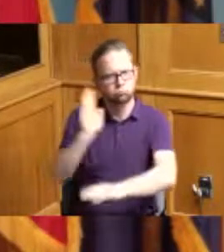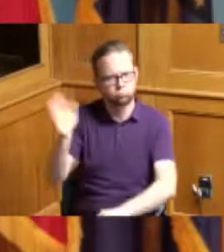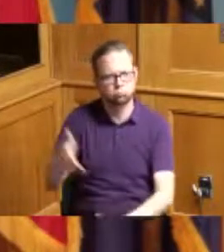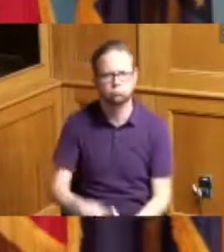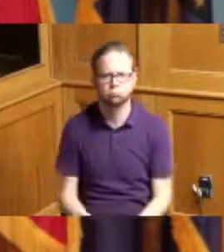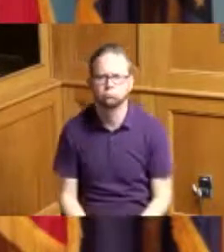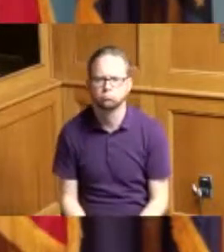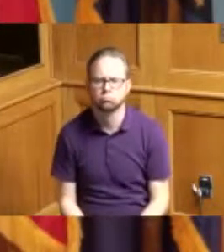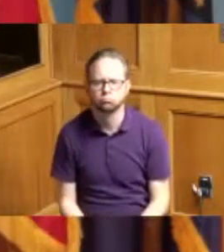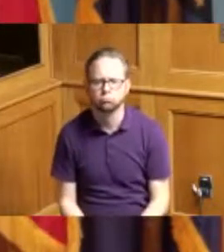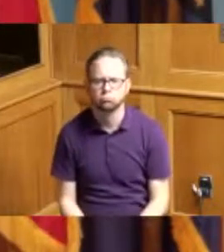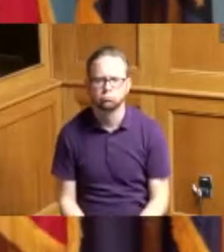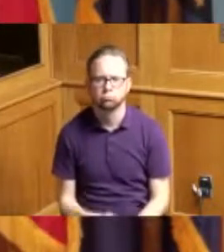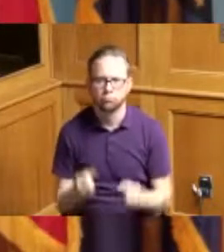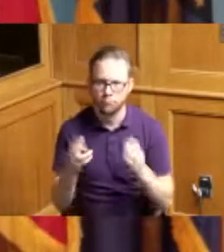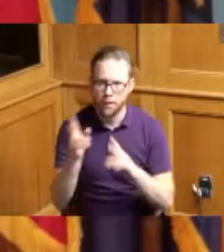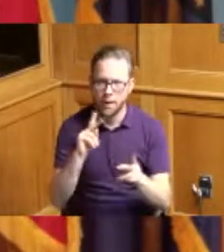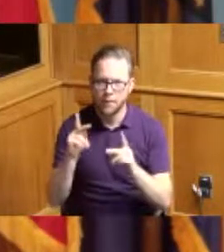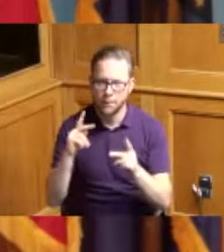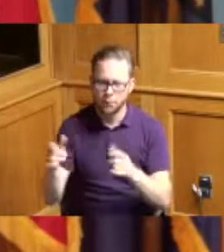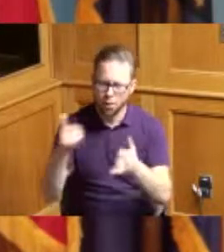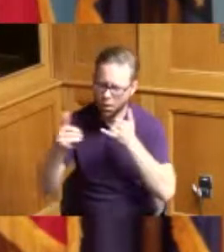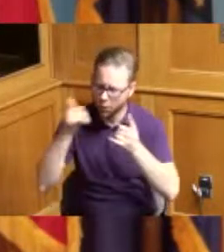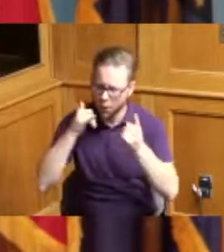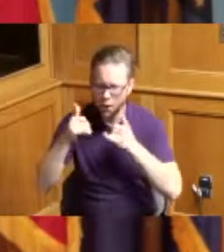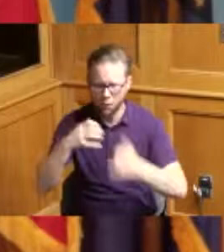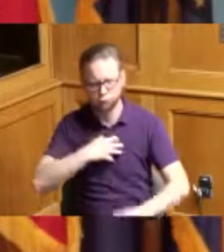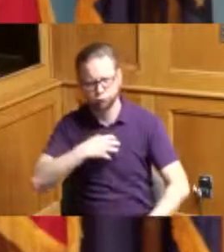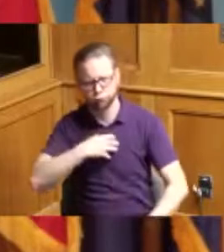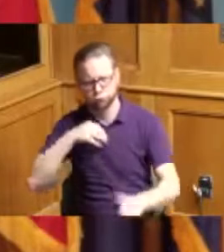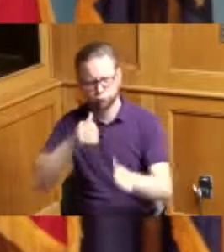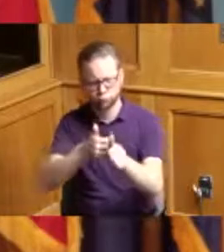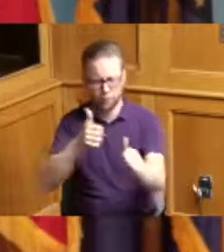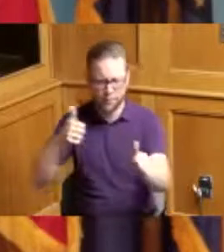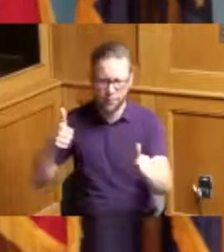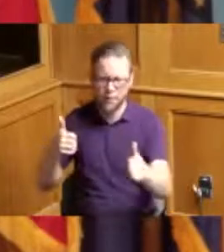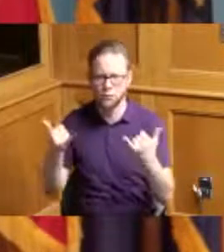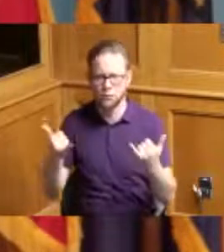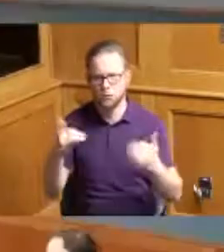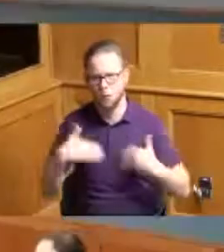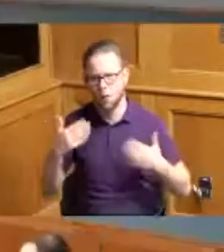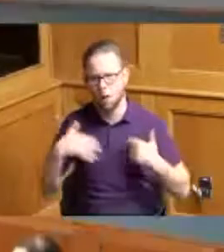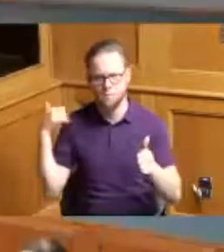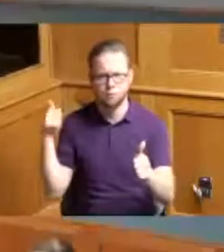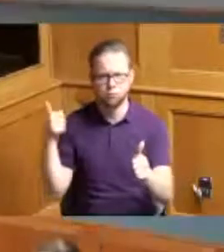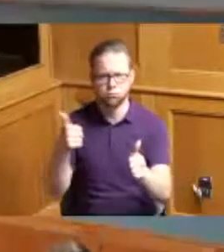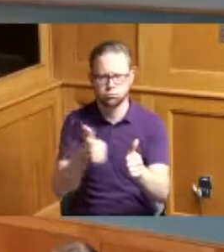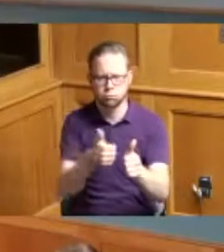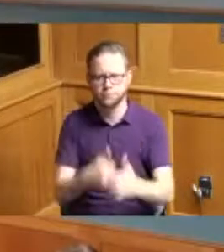backlog because a lot of people have been calling about that so thank you very much thank you thank you Commissioner Reece thank you Commissioner Driehaus